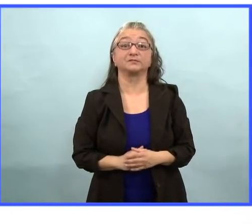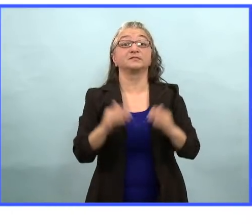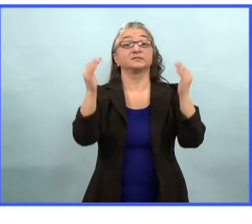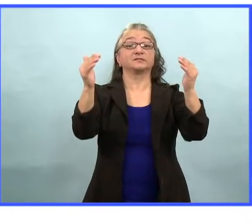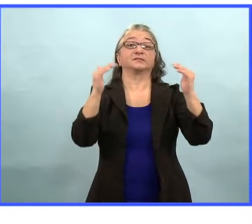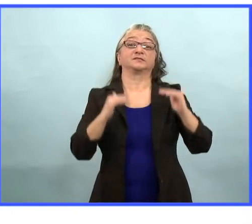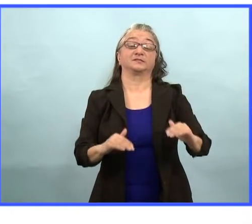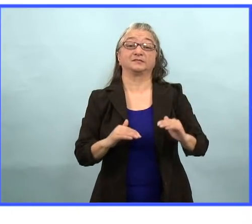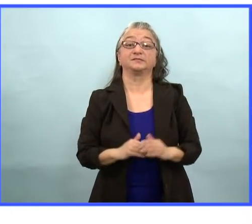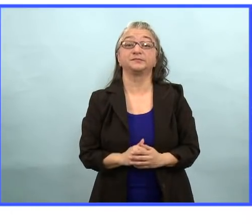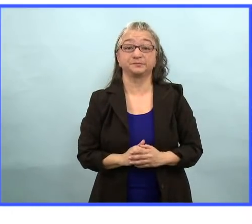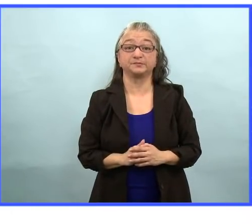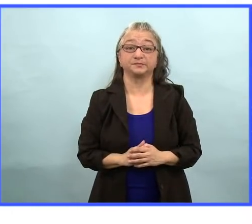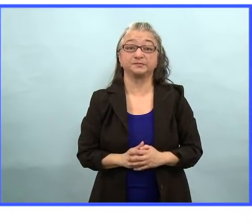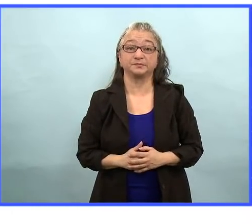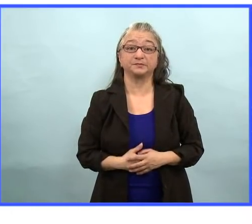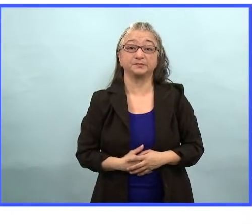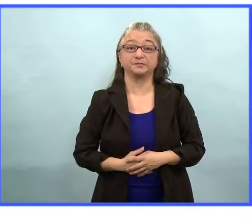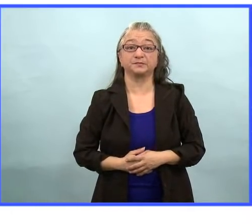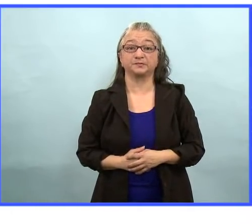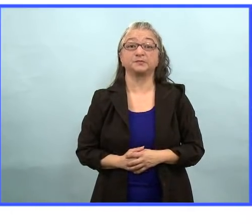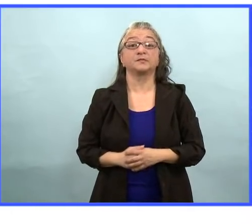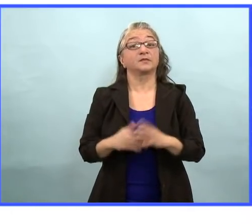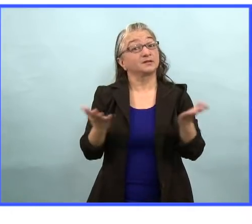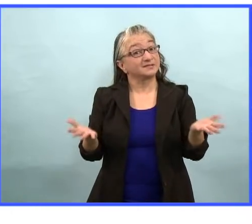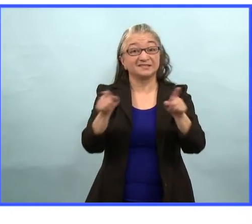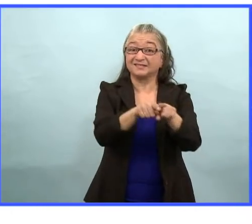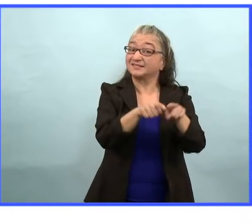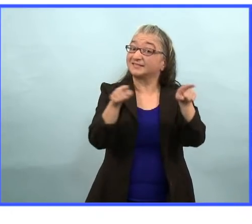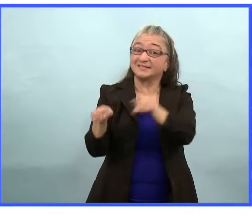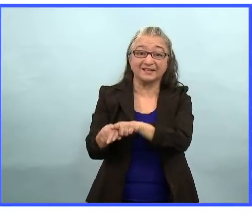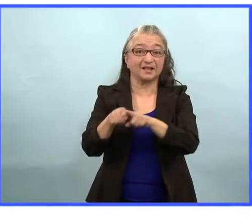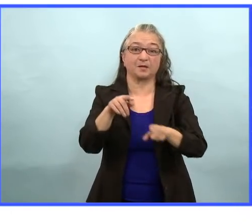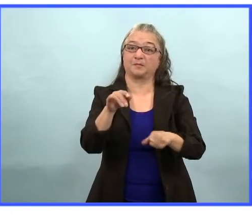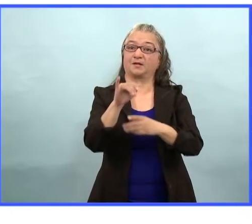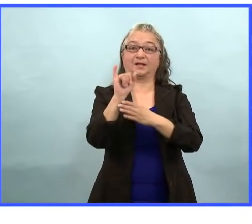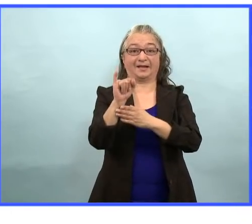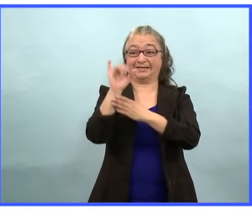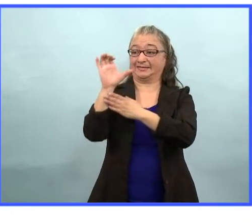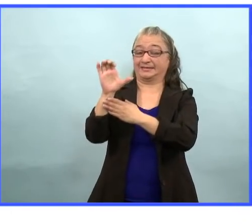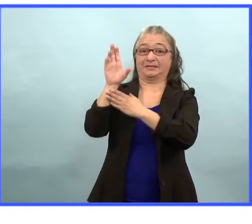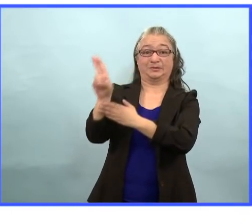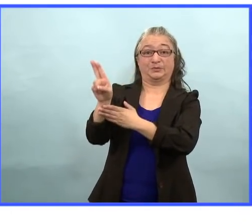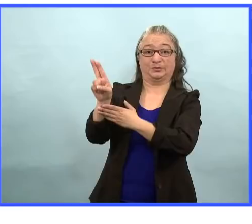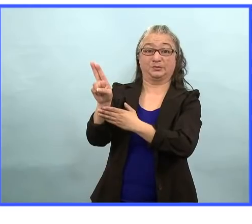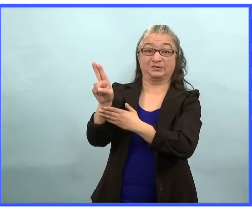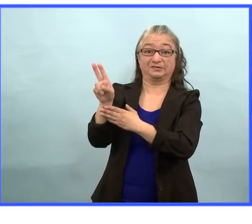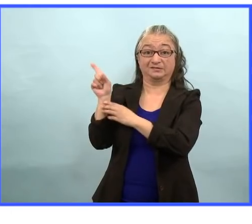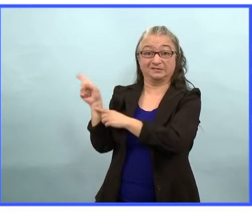this is also true for icu where we can see in the earlier part of the graph more pink bars